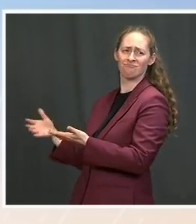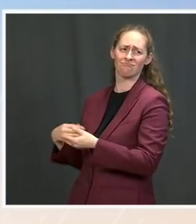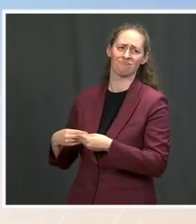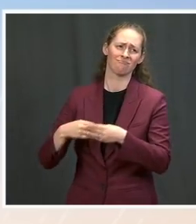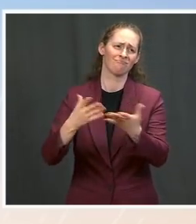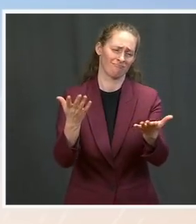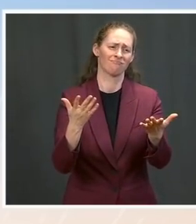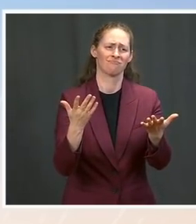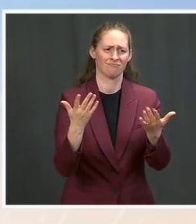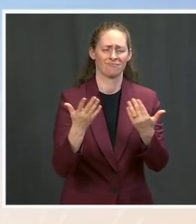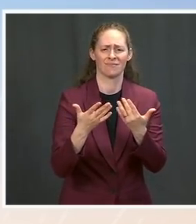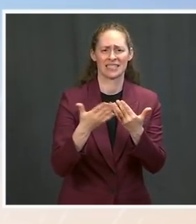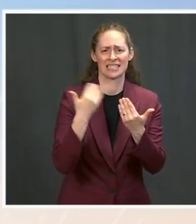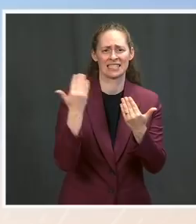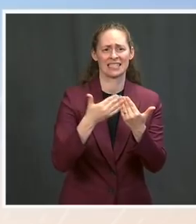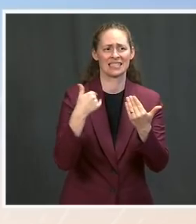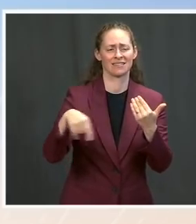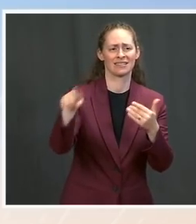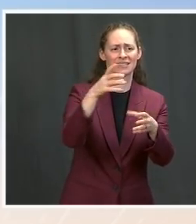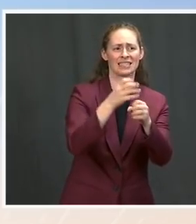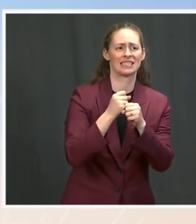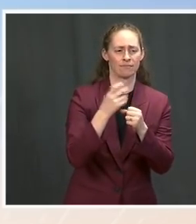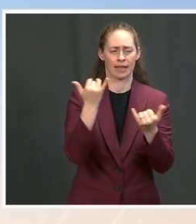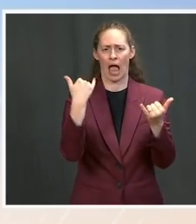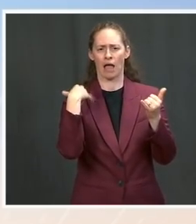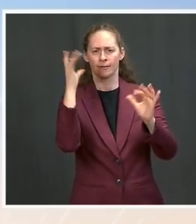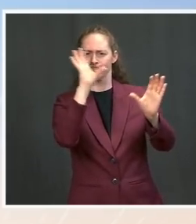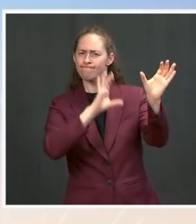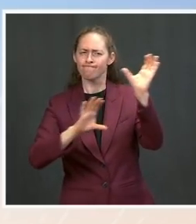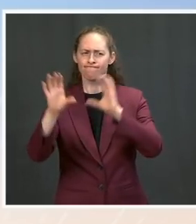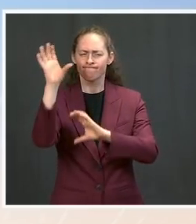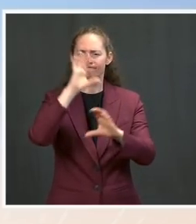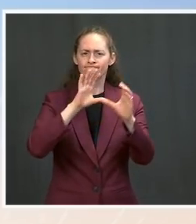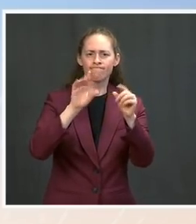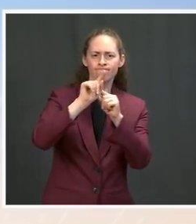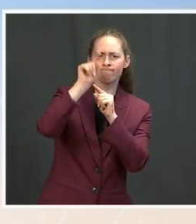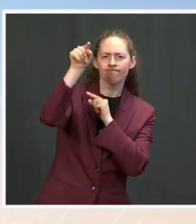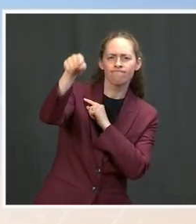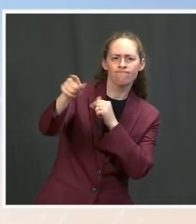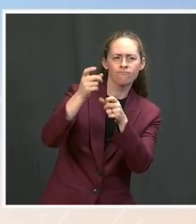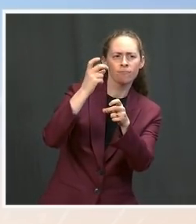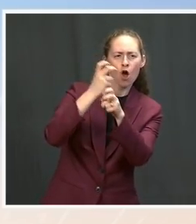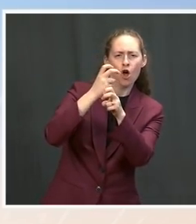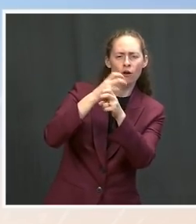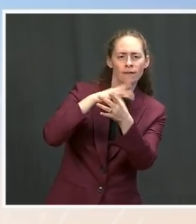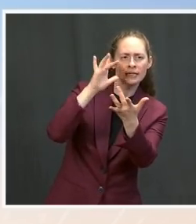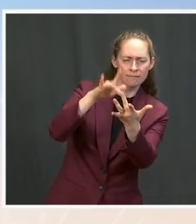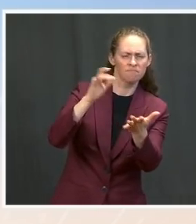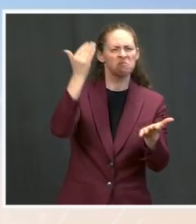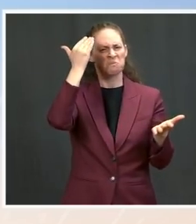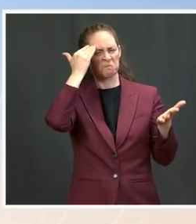to meet people where they are and to reach them. And the biggest factor we've seen consistently has -- we always focus on confidence, of course,